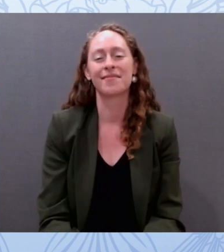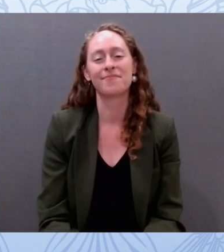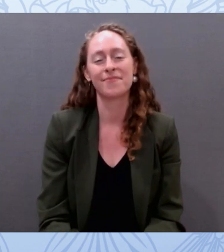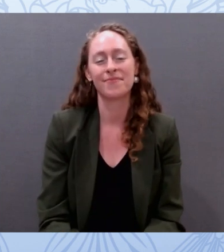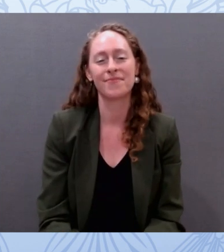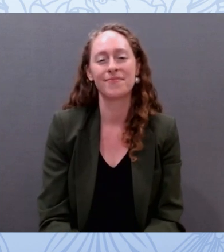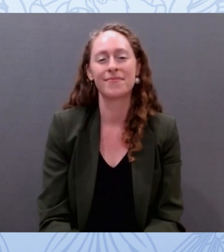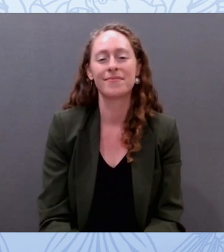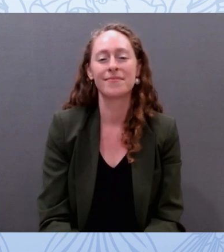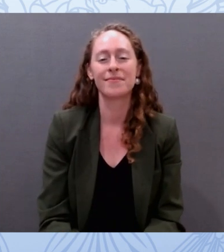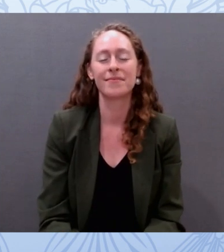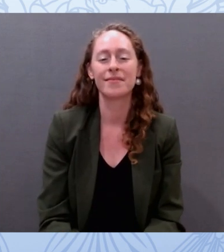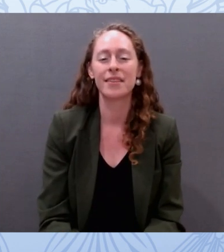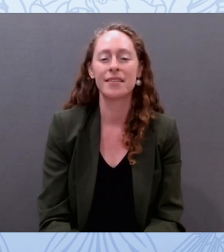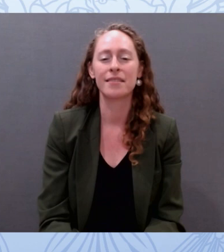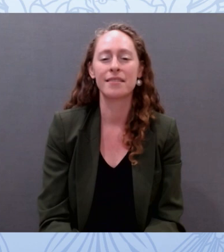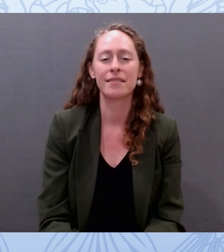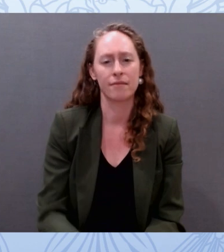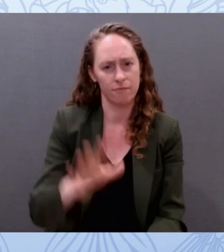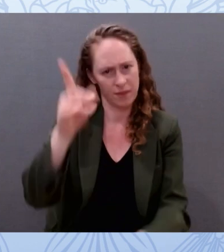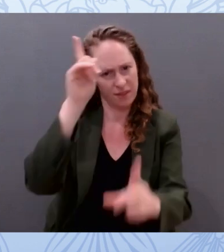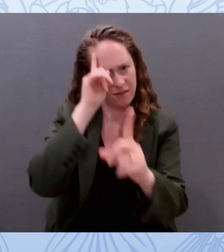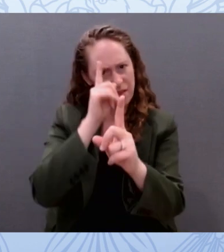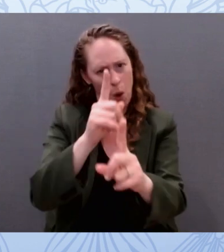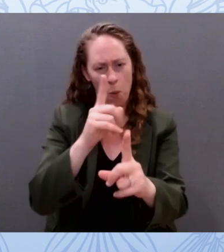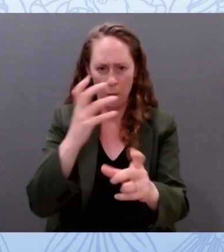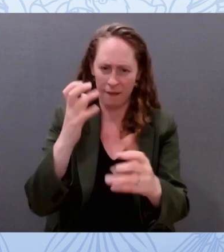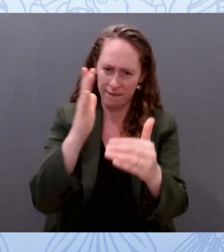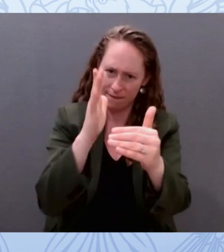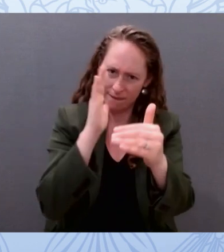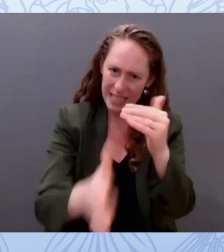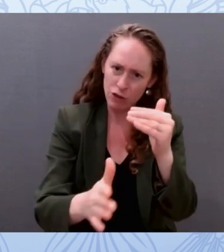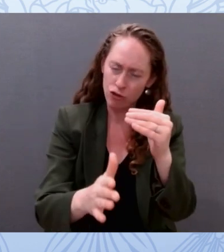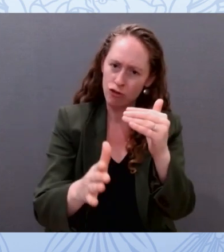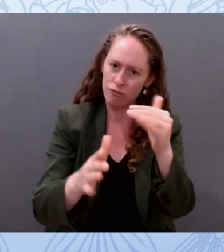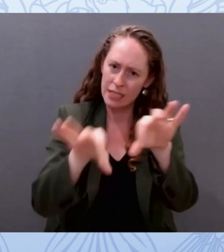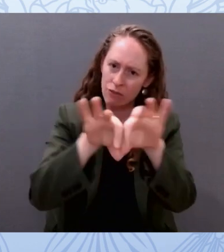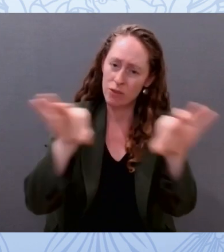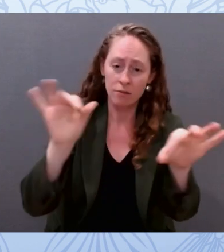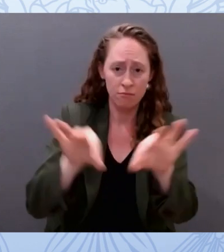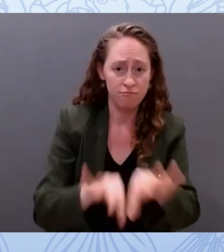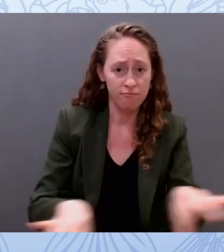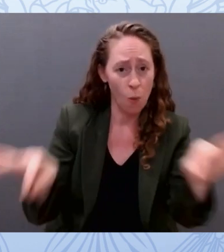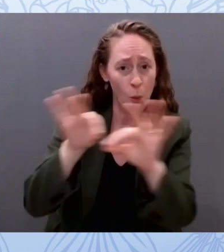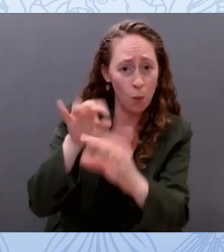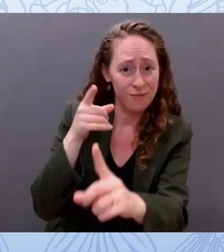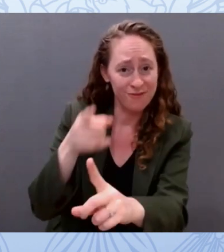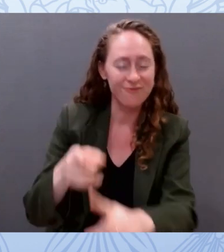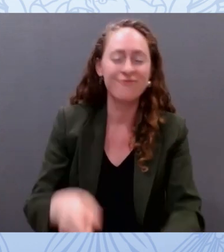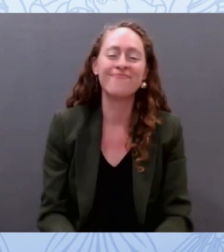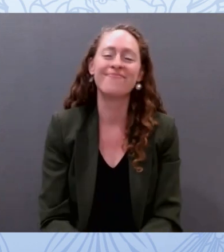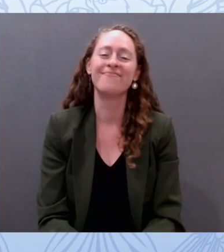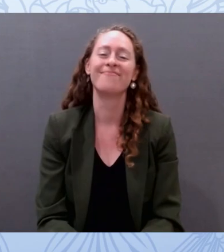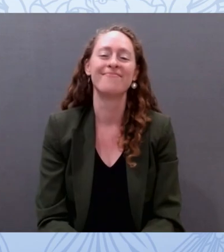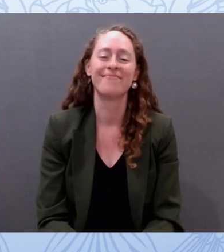So how many of you graduates are moms and dads balancing parenting with school?